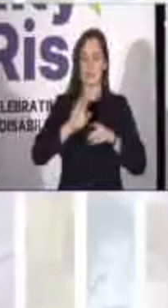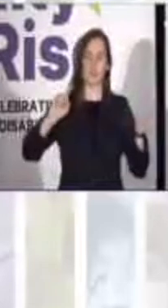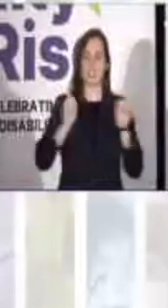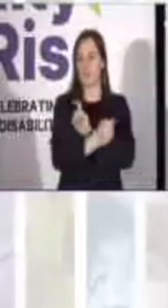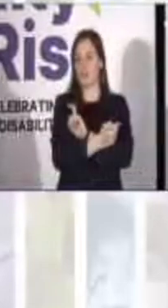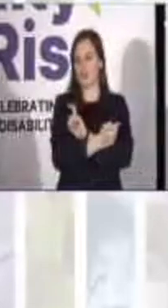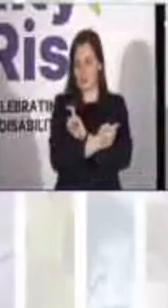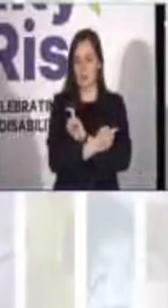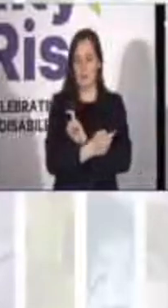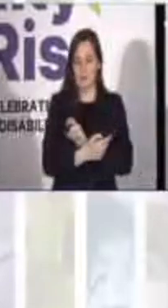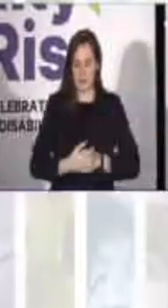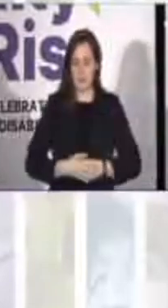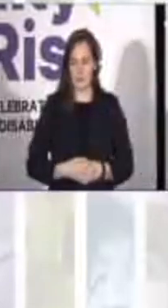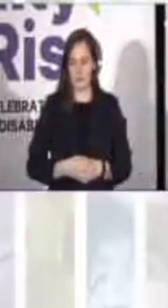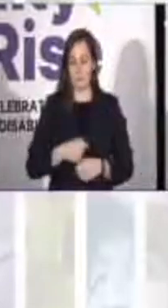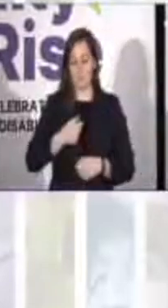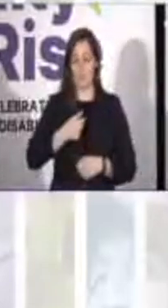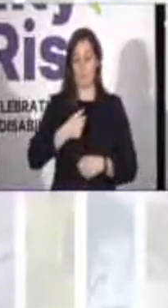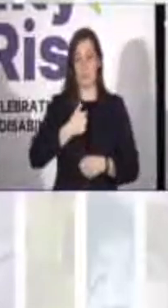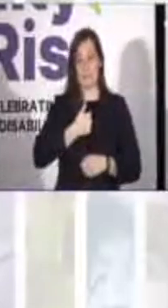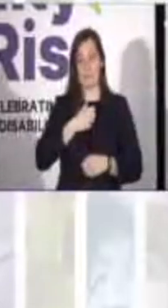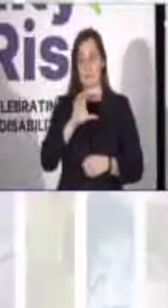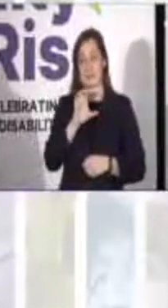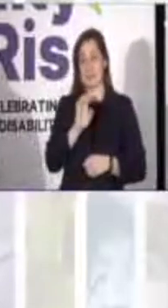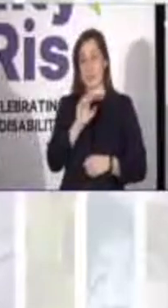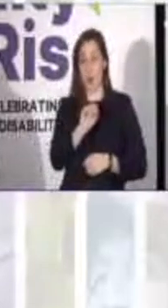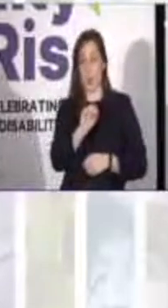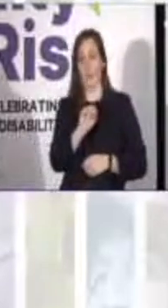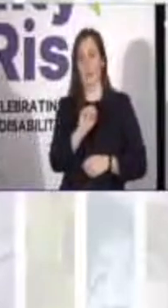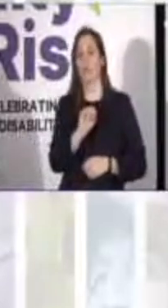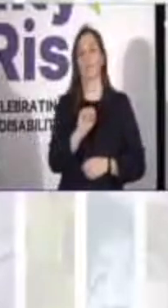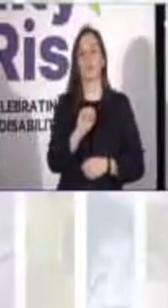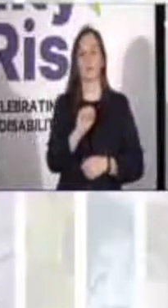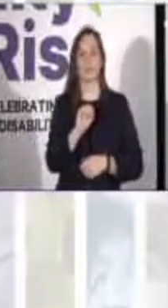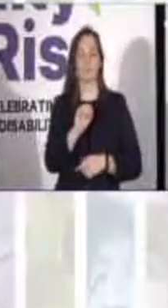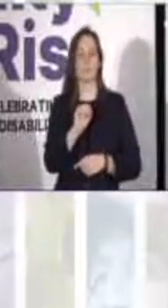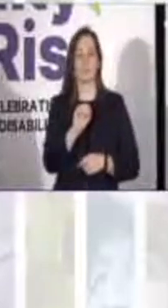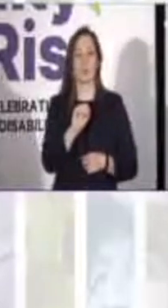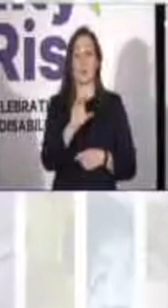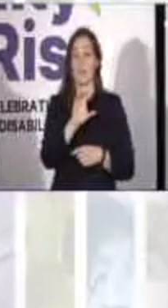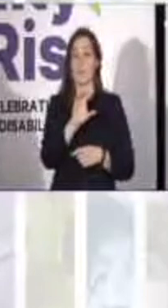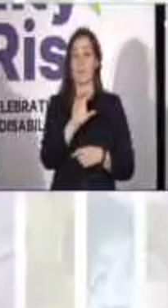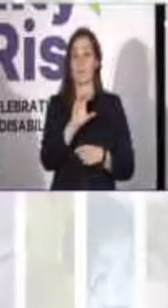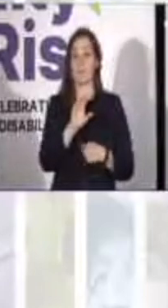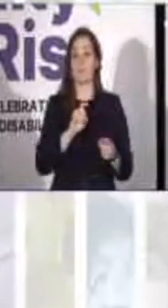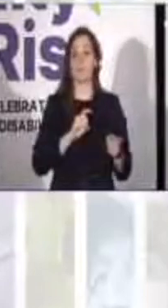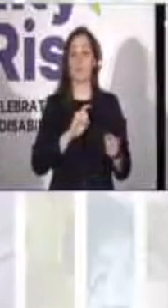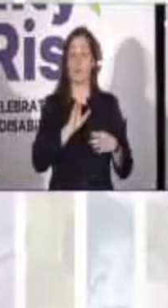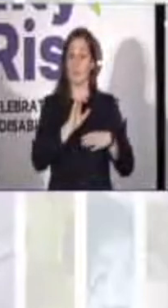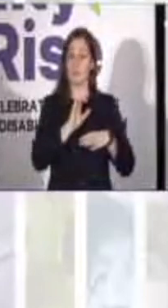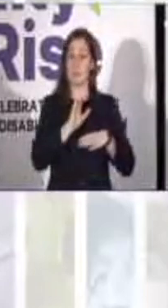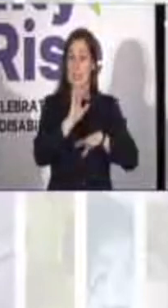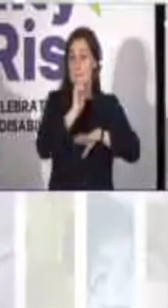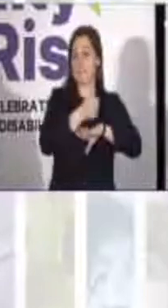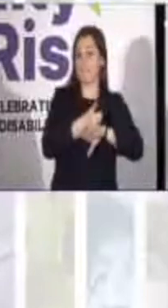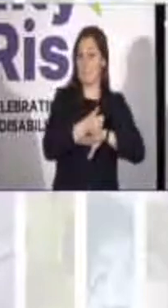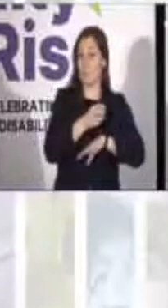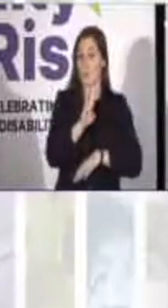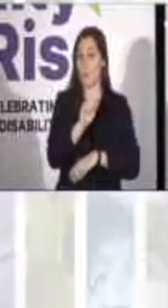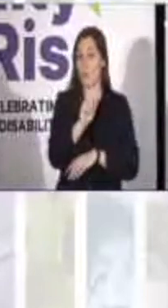AS MENTIONED I AM THE CEO AND CO-FOUNDER OF FORWARD CREATIVE. WE STARTED OUR CREATIVE AGENCY IN WALLACE BAY NOVA SCOTIA.